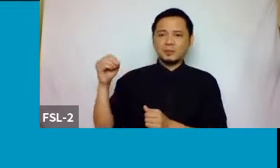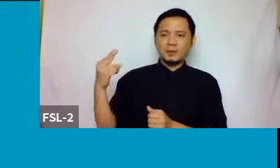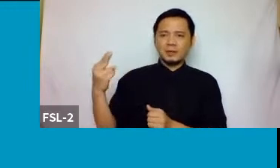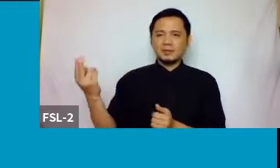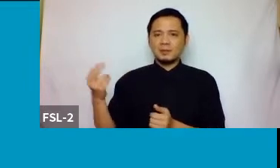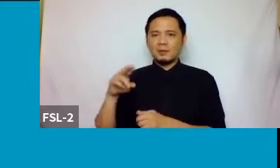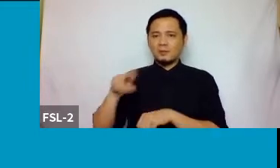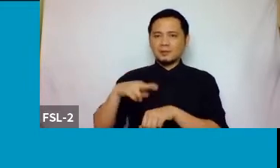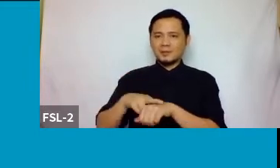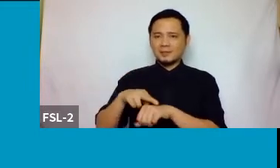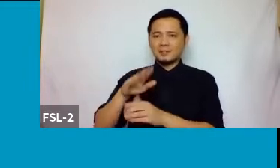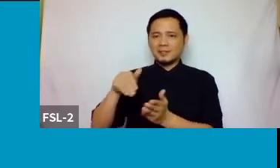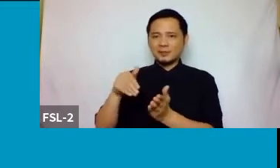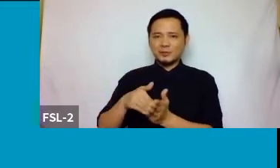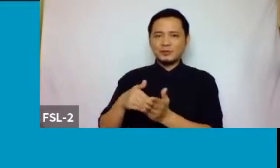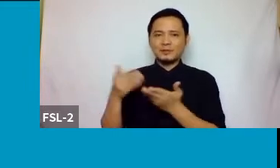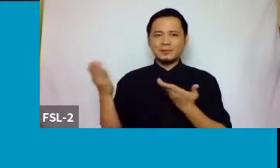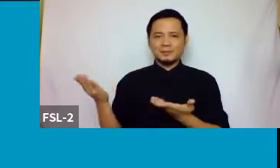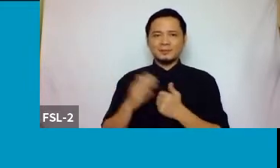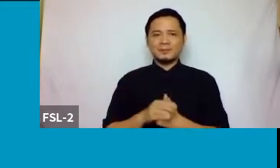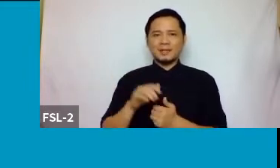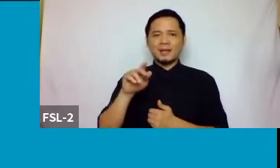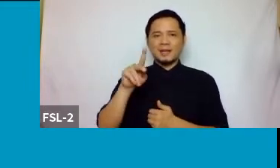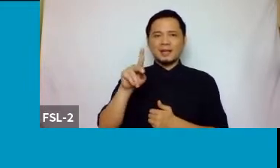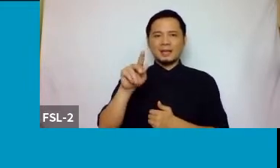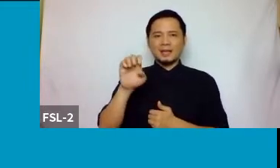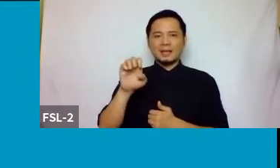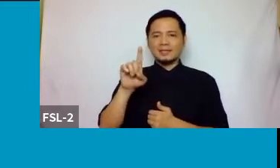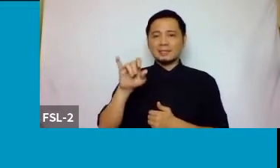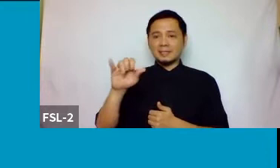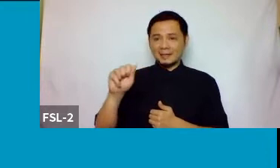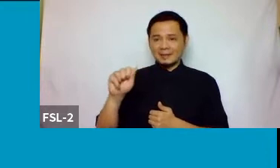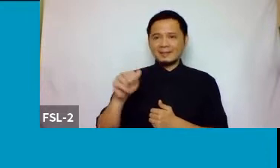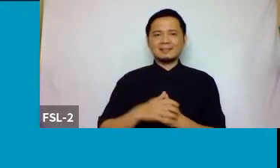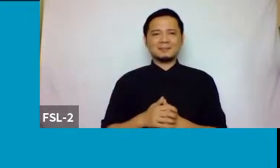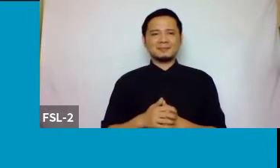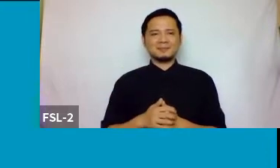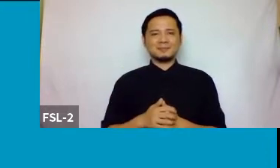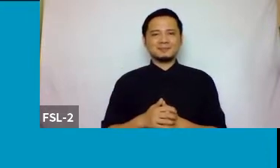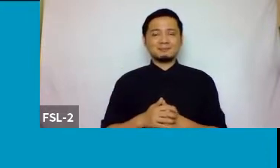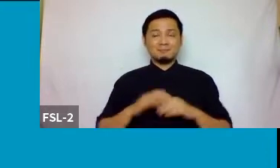Doc KZ? Good morning! Hello, hi good morning.